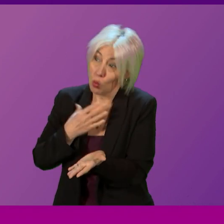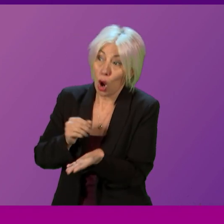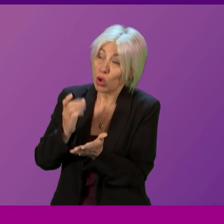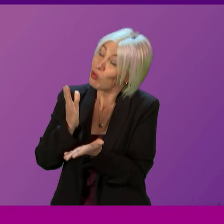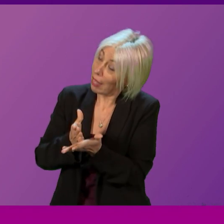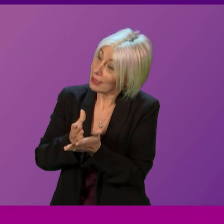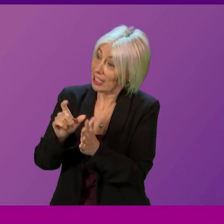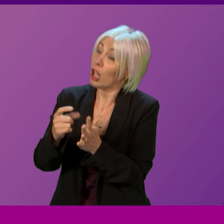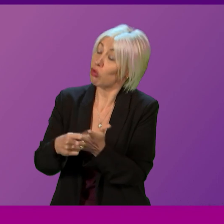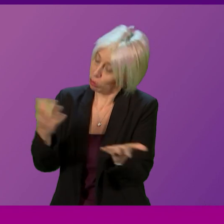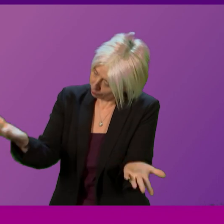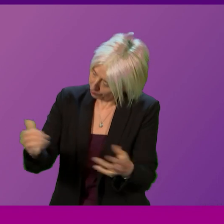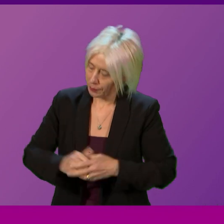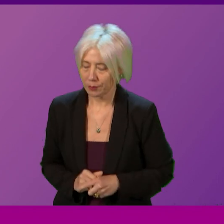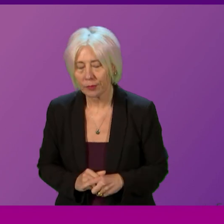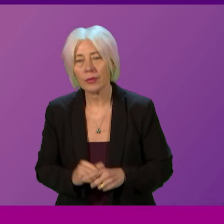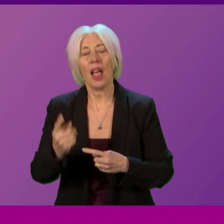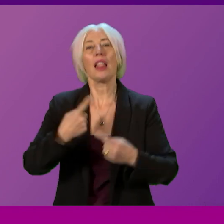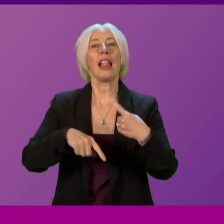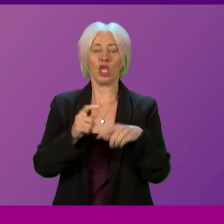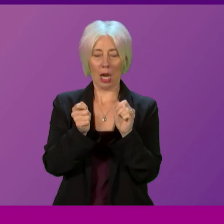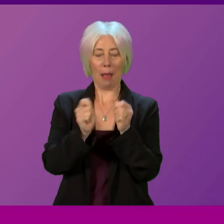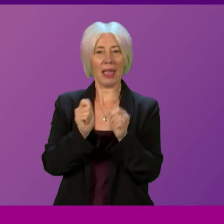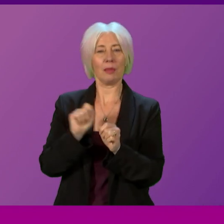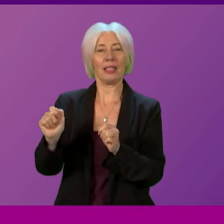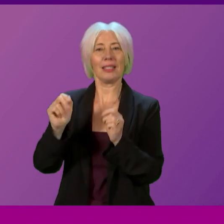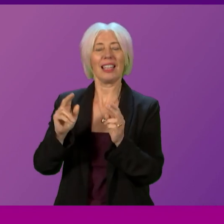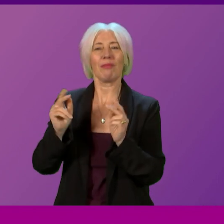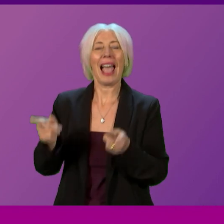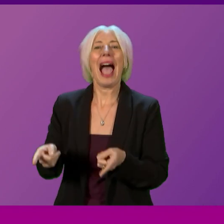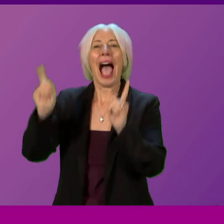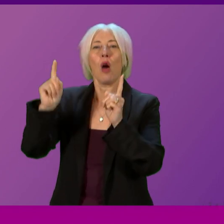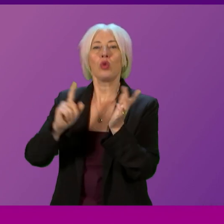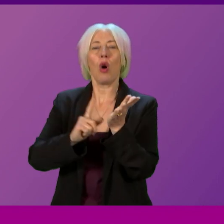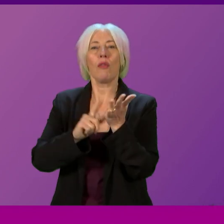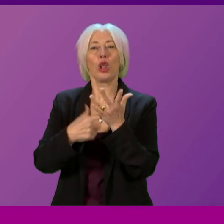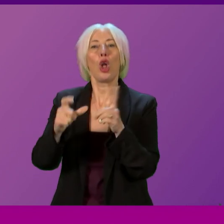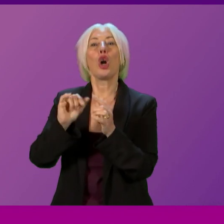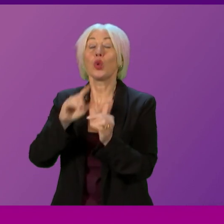Last year, an amendment was passed in the House of Lords that would have protected the